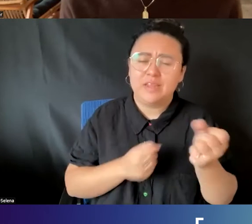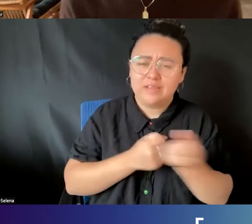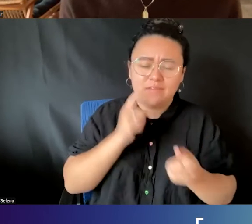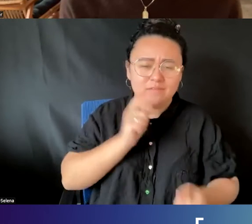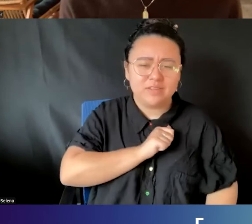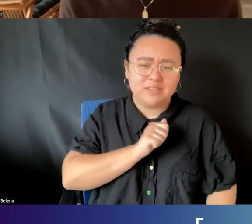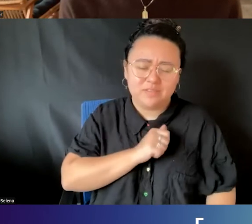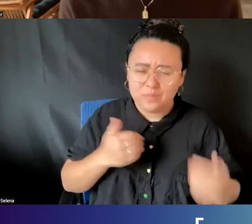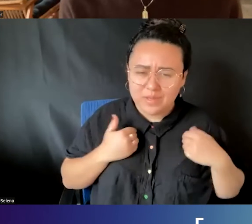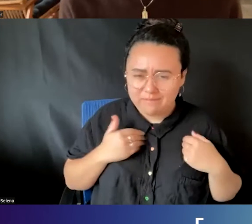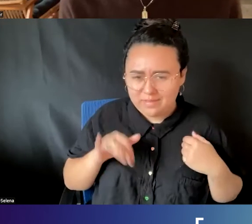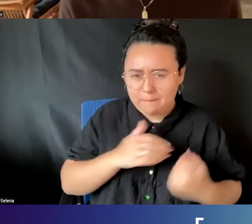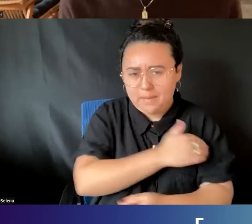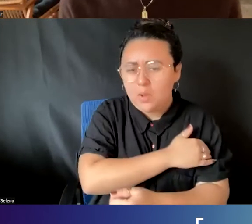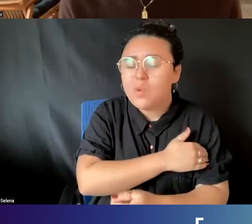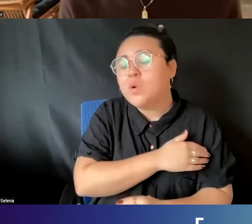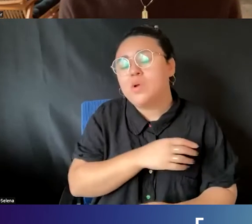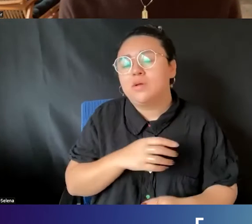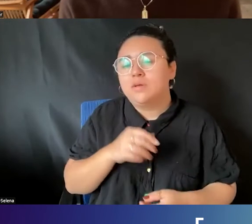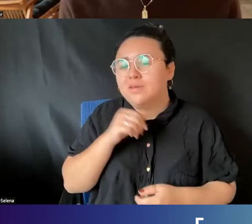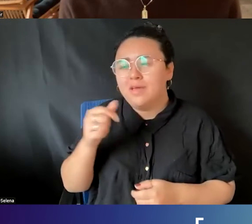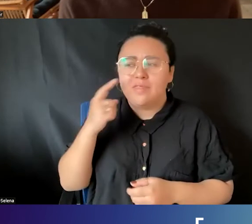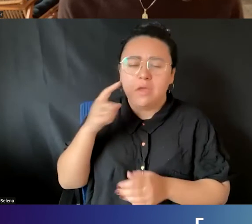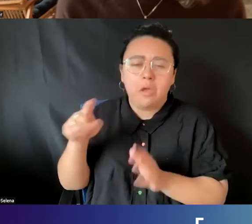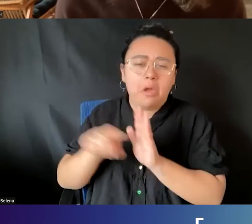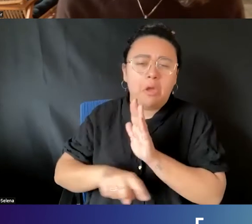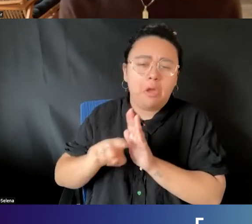So yeah, but I think that that's a that's an ongoing